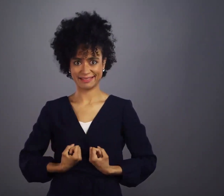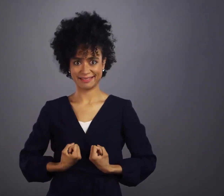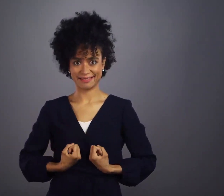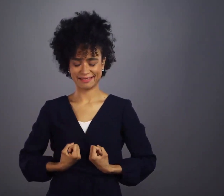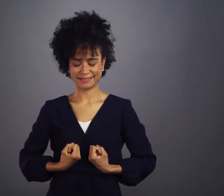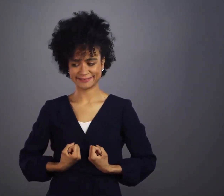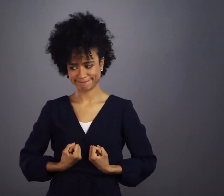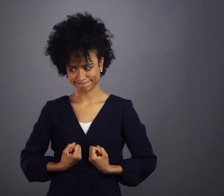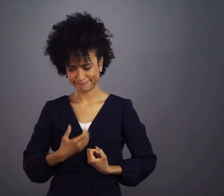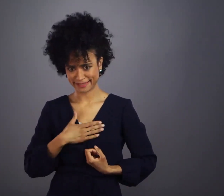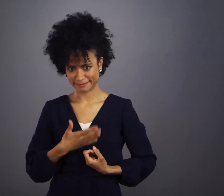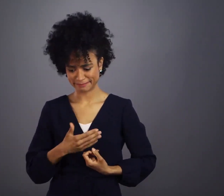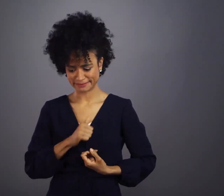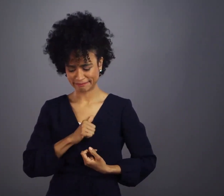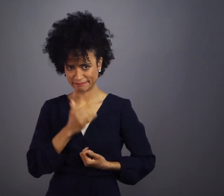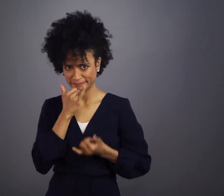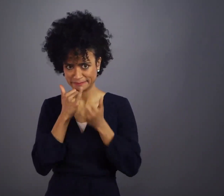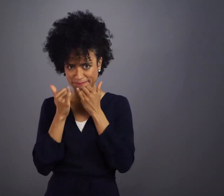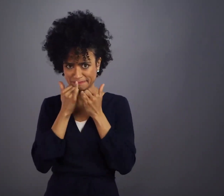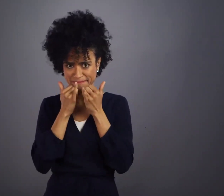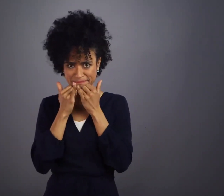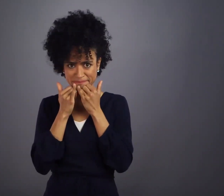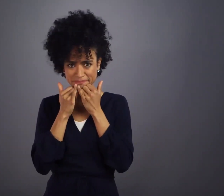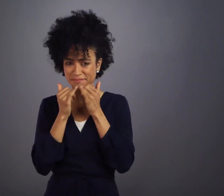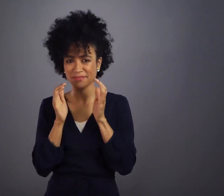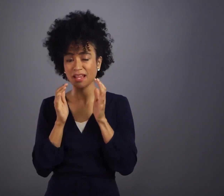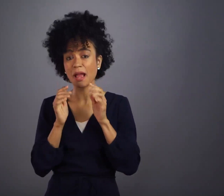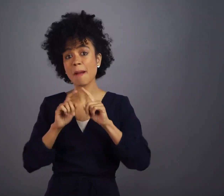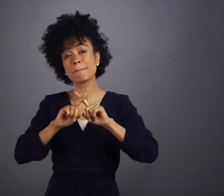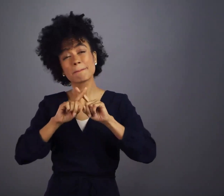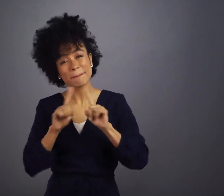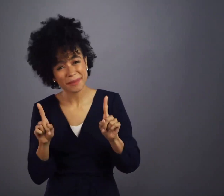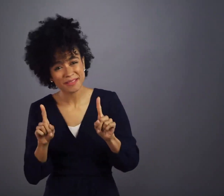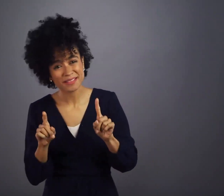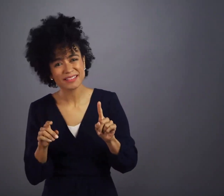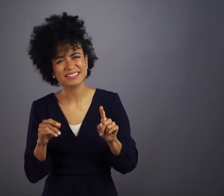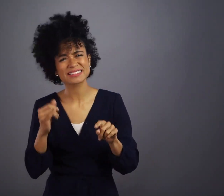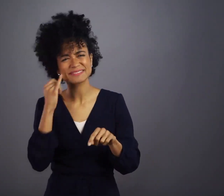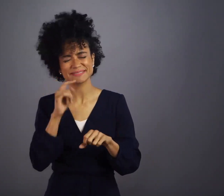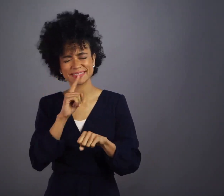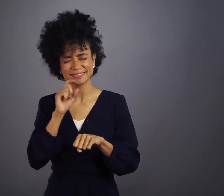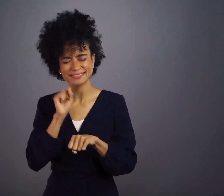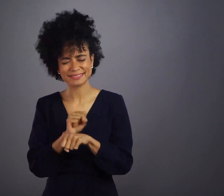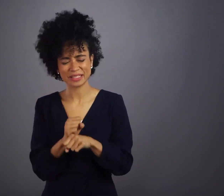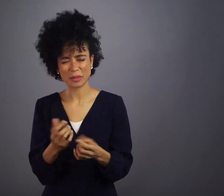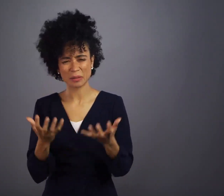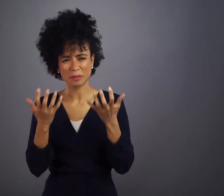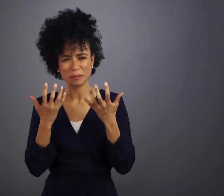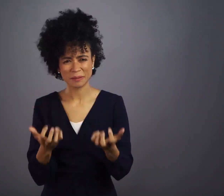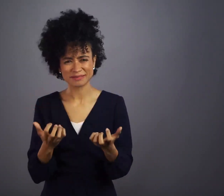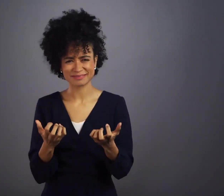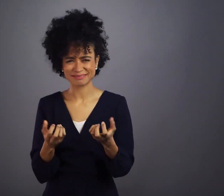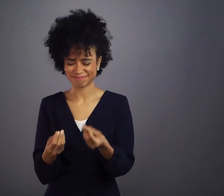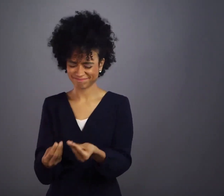the leveling of our pride, the confession of shortcomings which the process requires for its successful consummation.